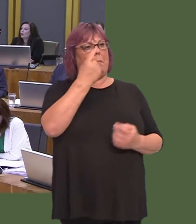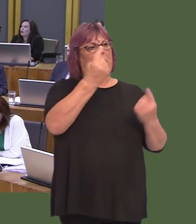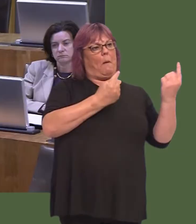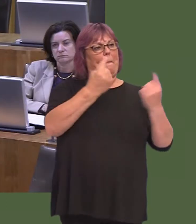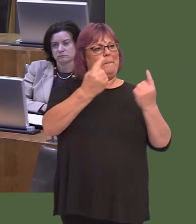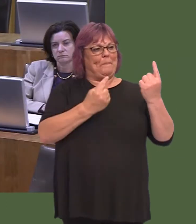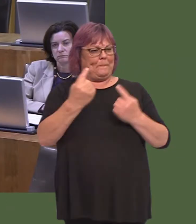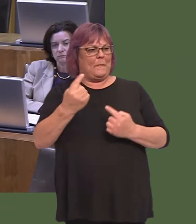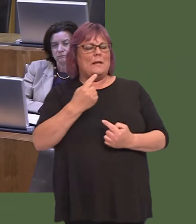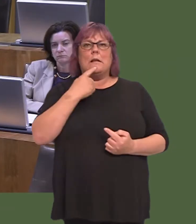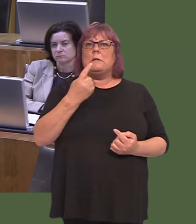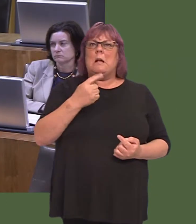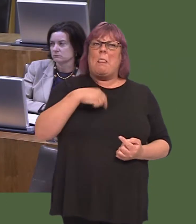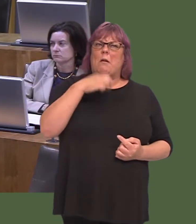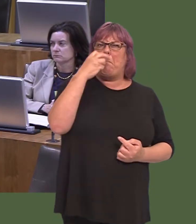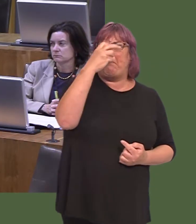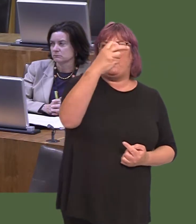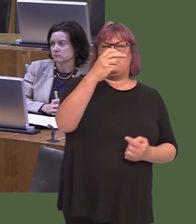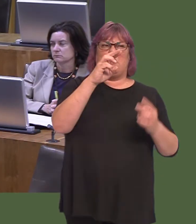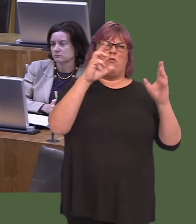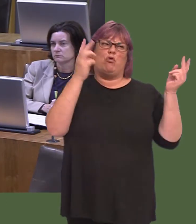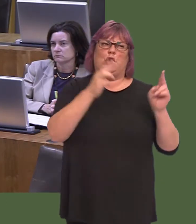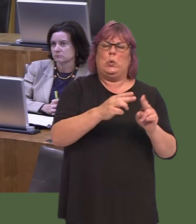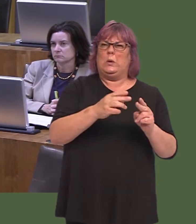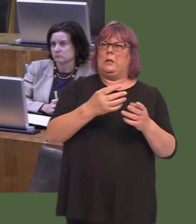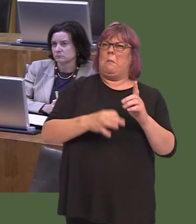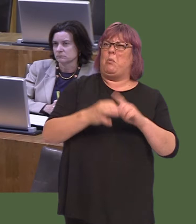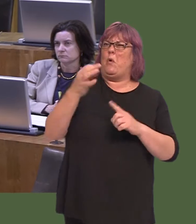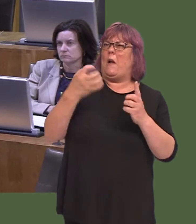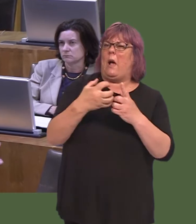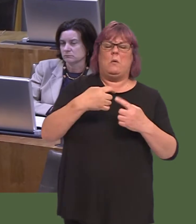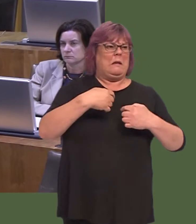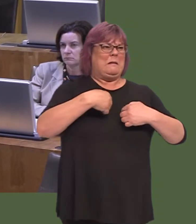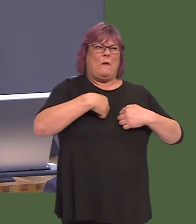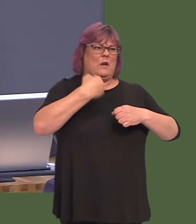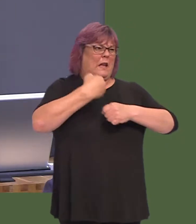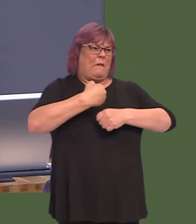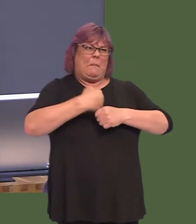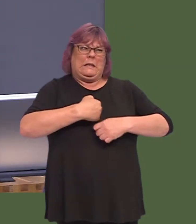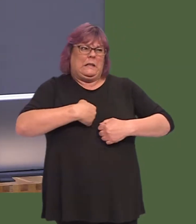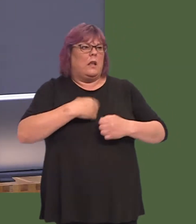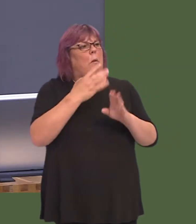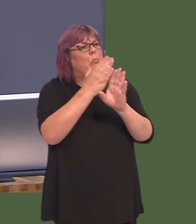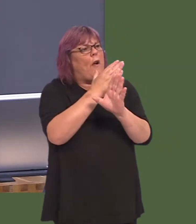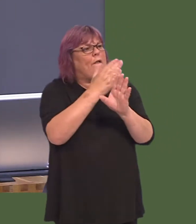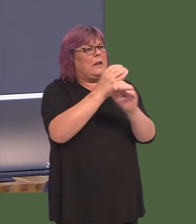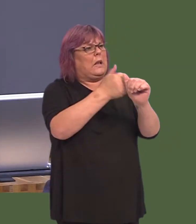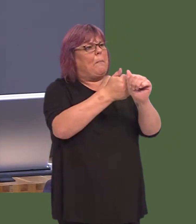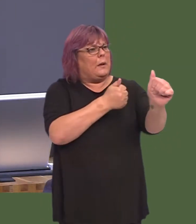come to us and say, 'Is there anything you can do about this bus route that's been cut?' And the answer is, 'Well, it's nothing to do with Government. It's all from the private sector, apart from subsidised routes.'